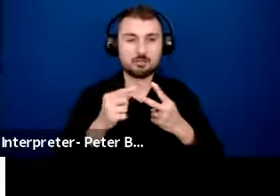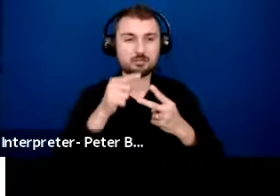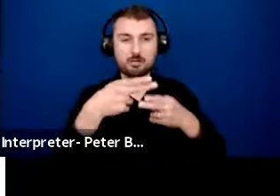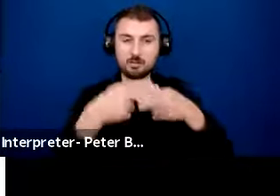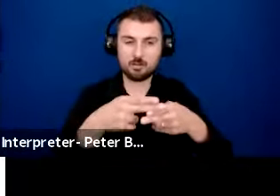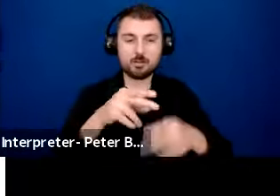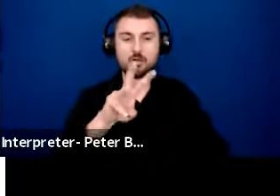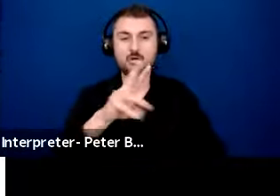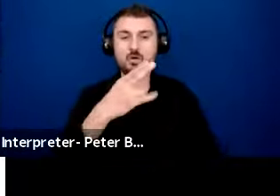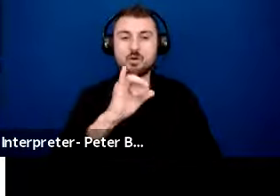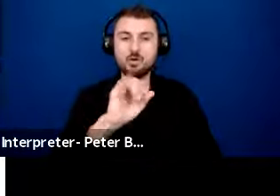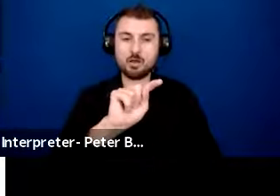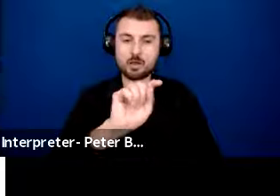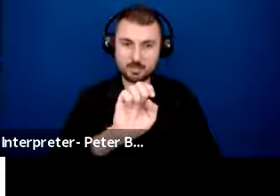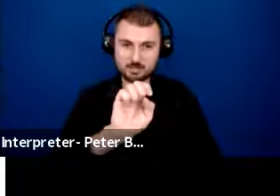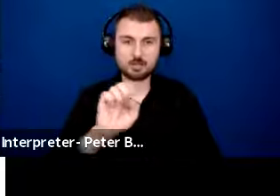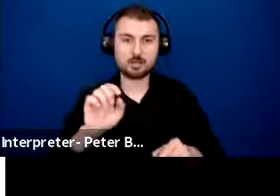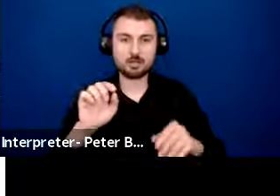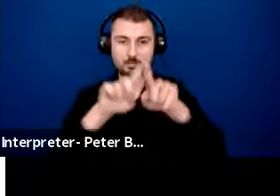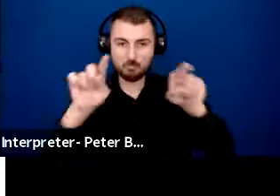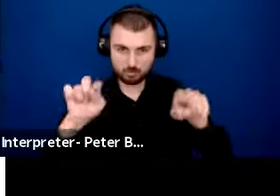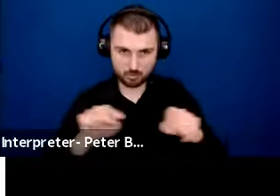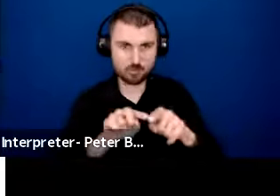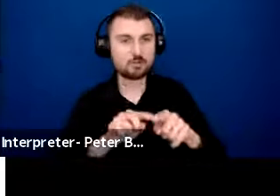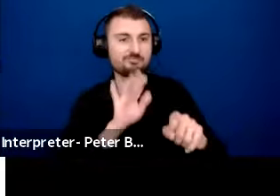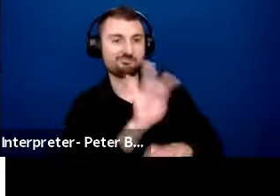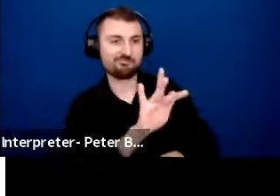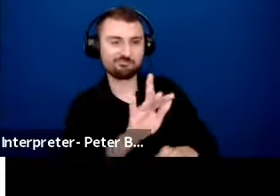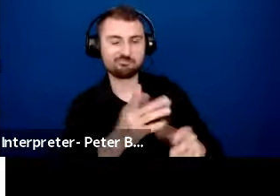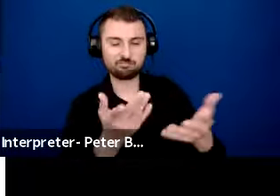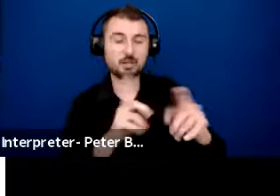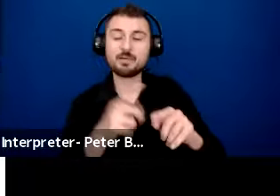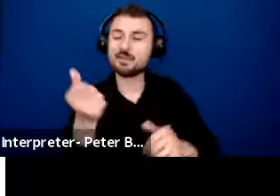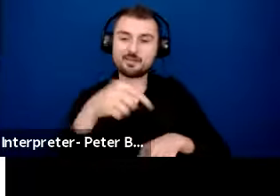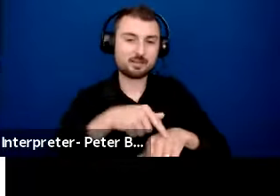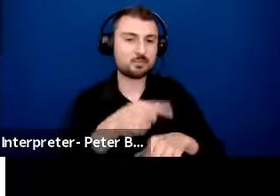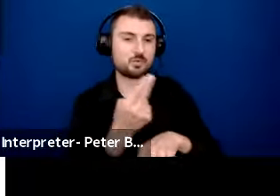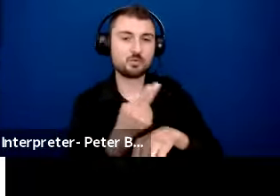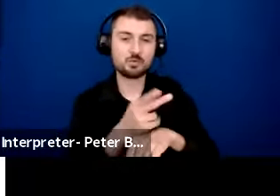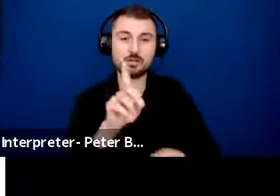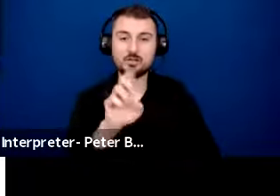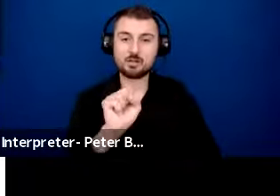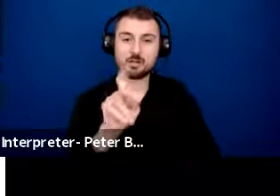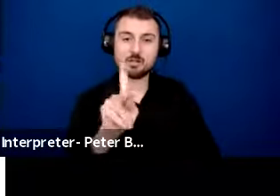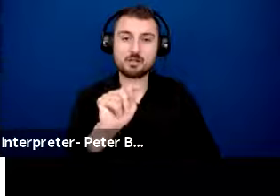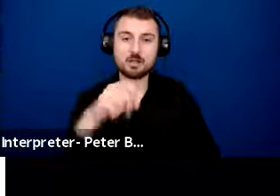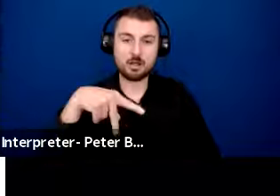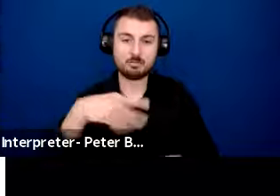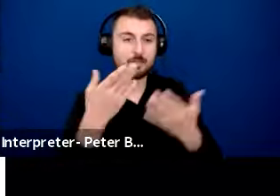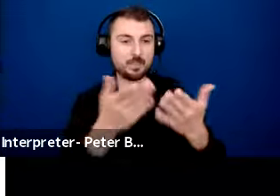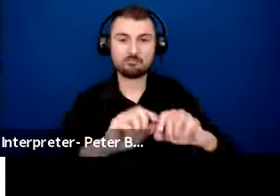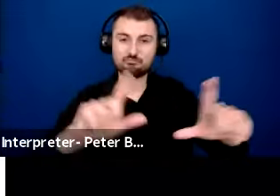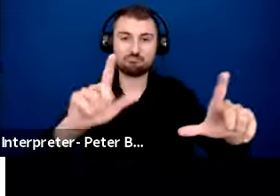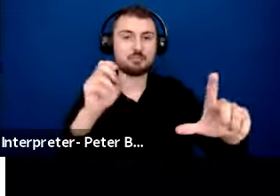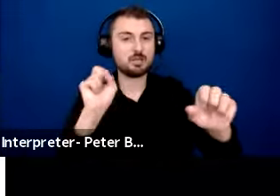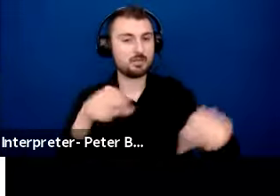And then one of the options besides the screens you see is white board so you can type on that